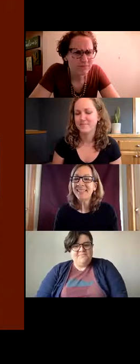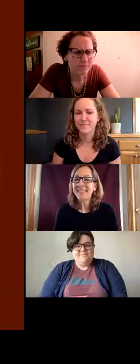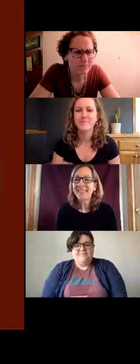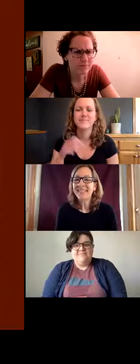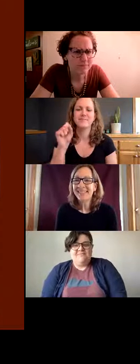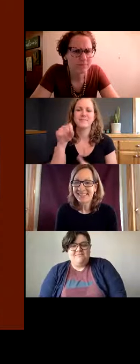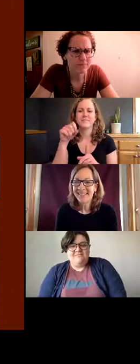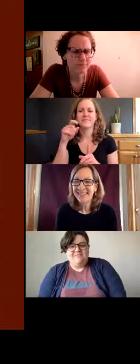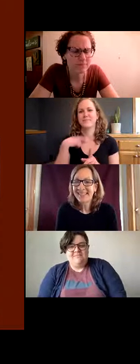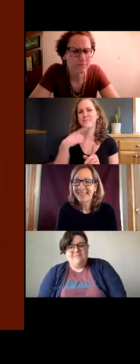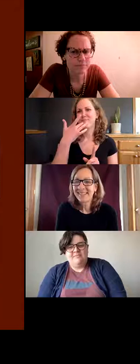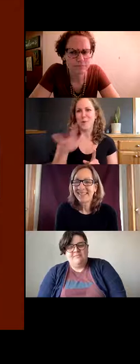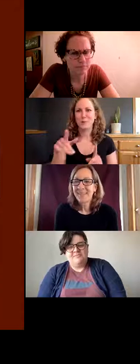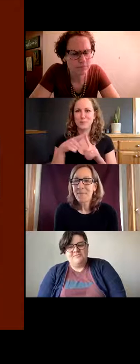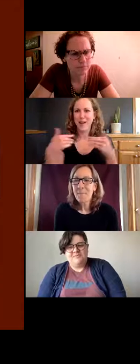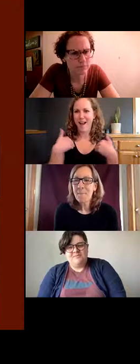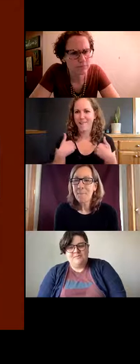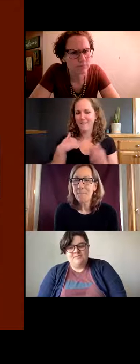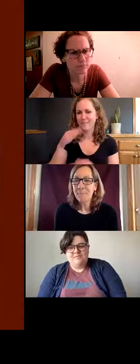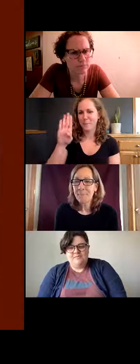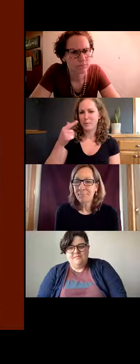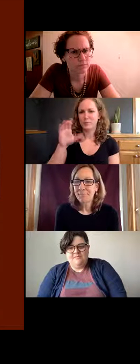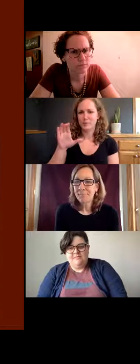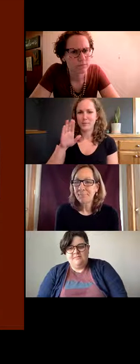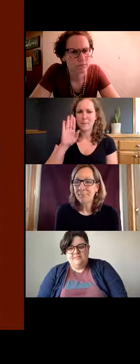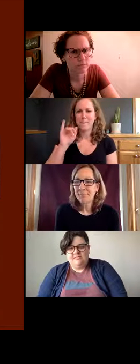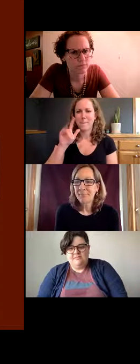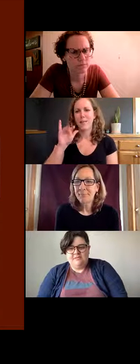Chelsea: What is BGC? Kirsten, can you explain that?